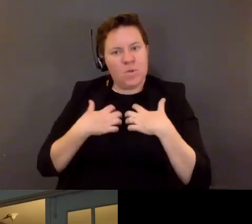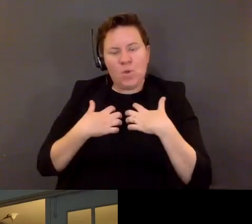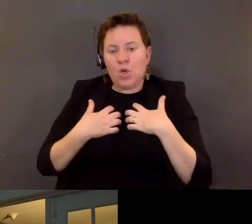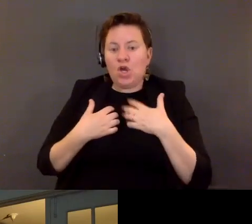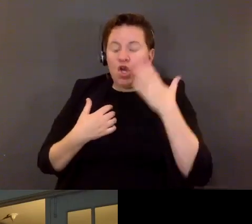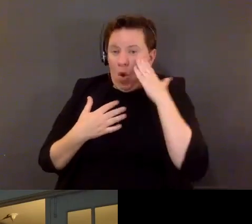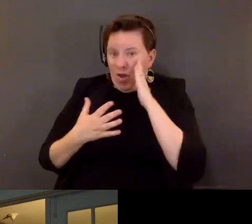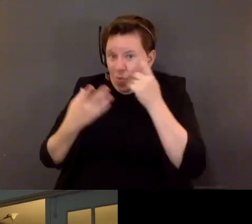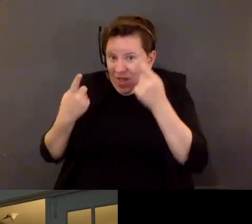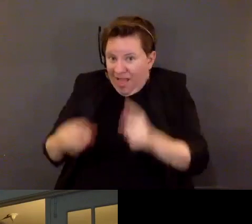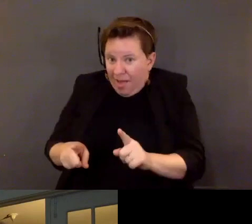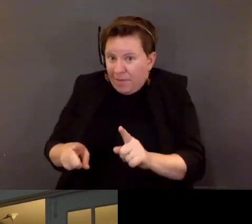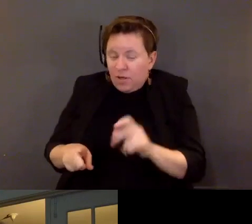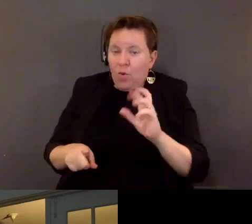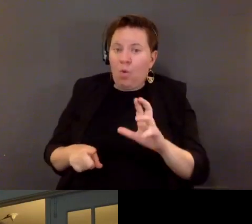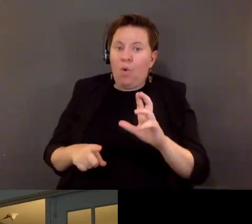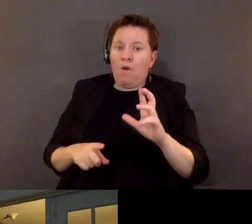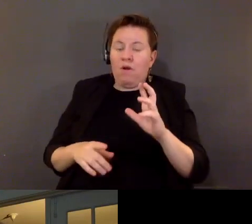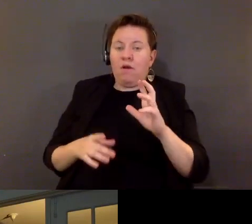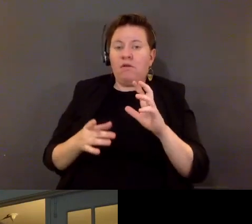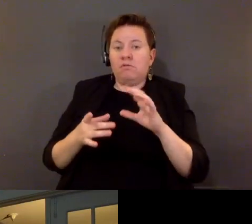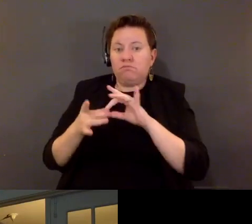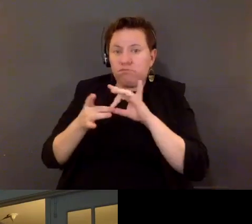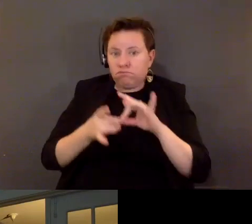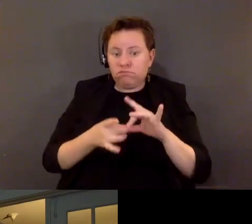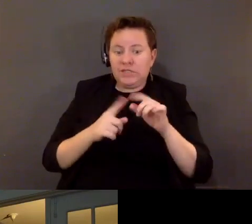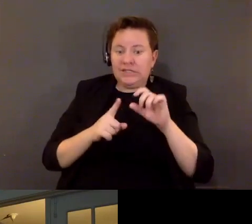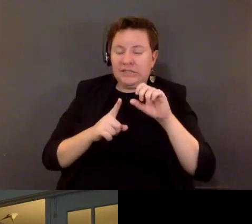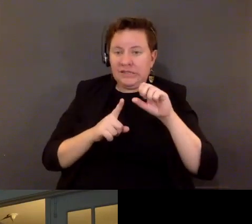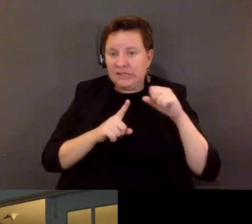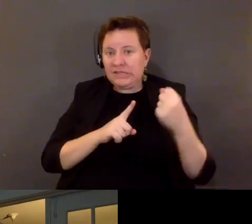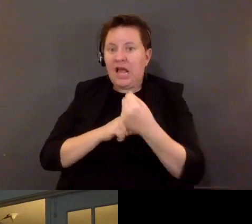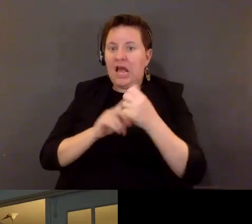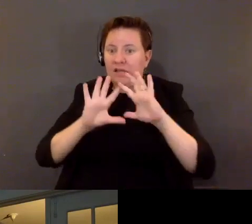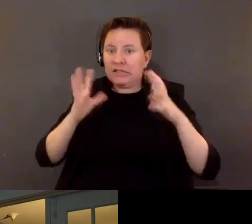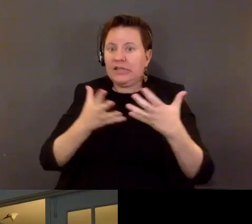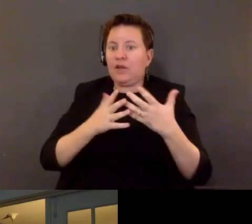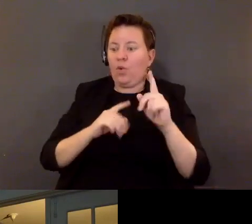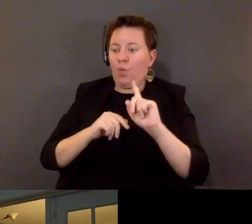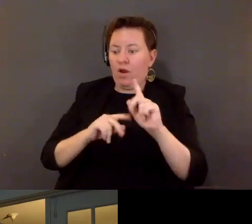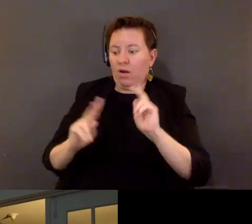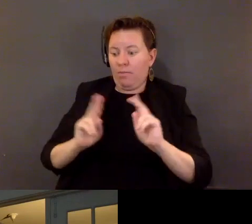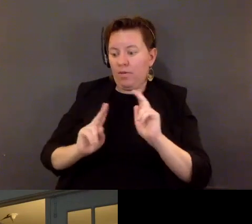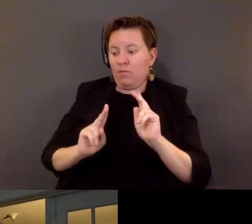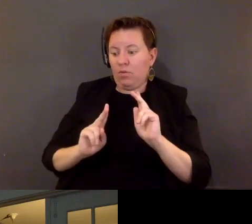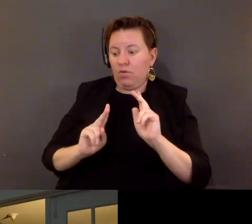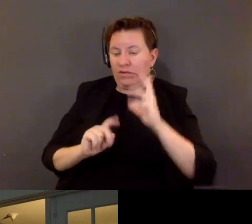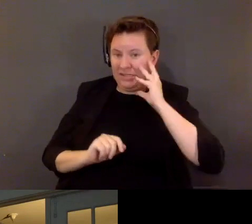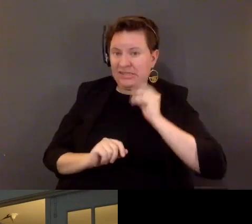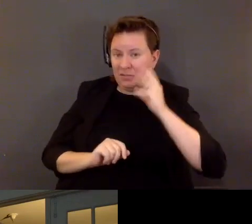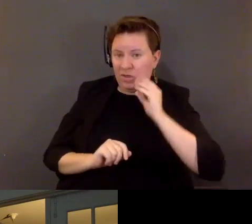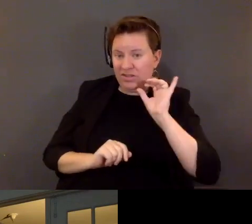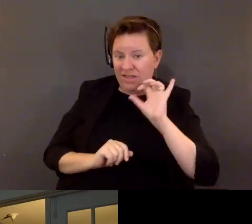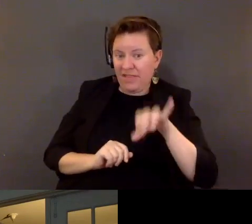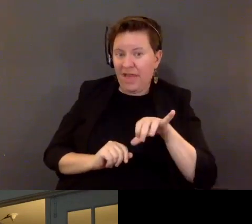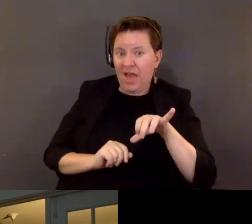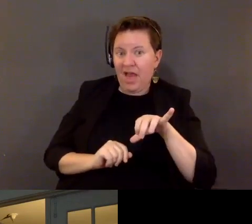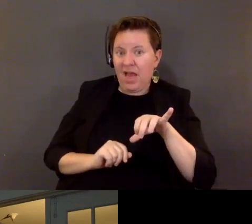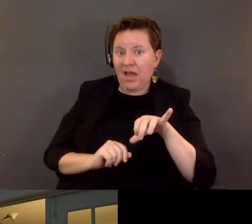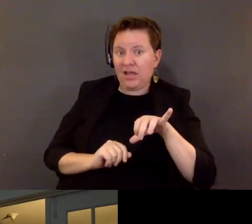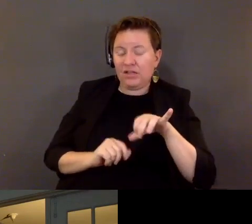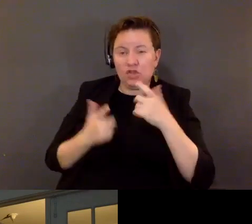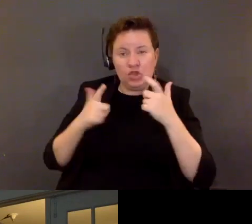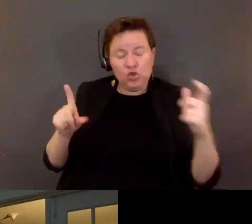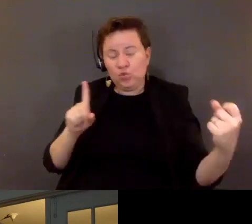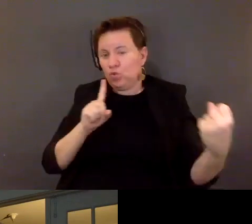or being in a society where people experience that as a tremendous blow i think that